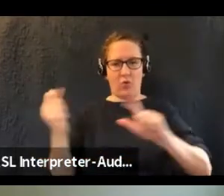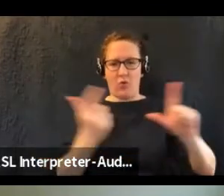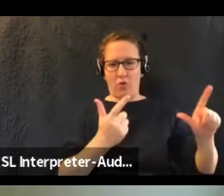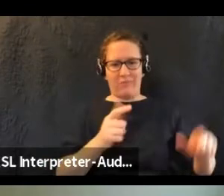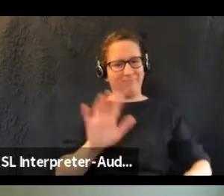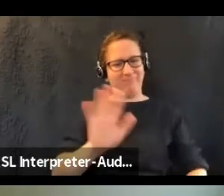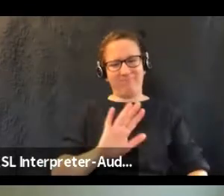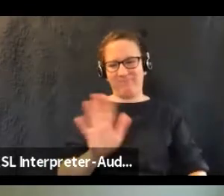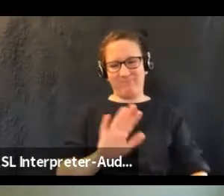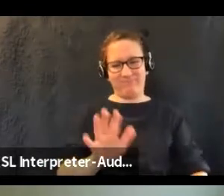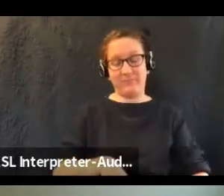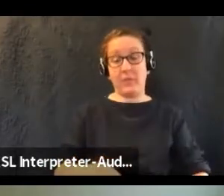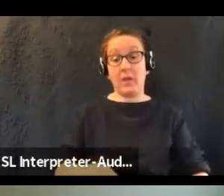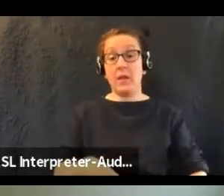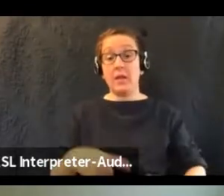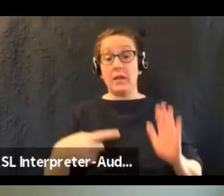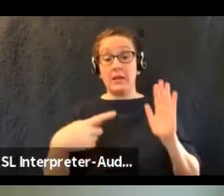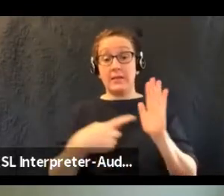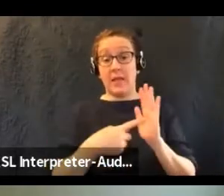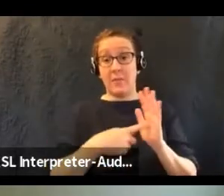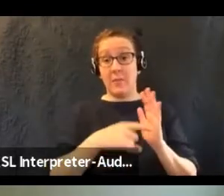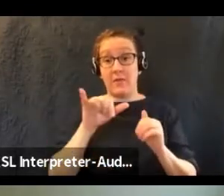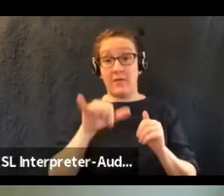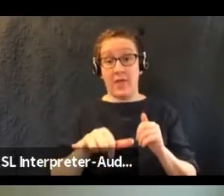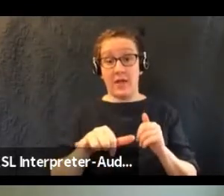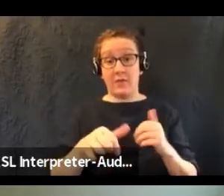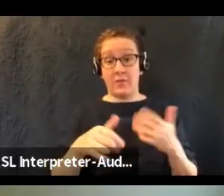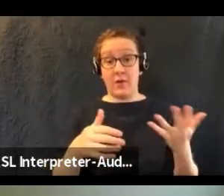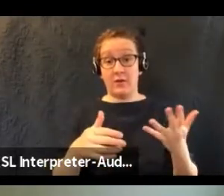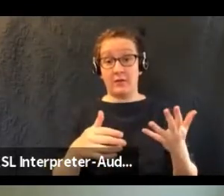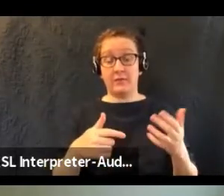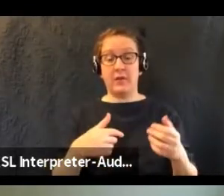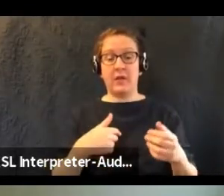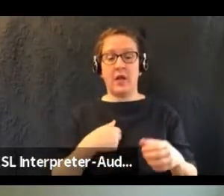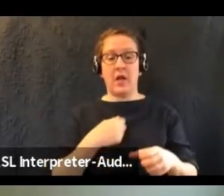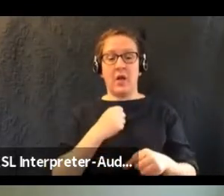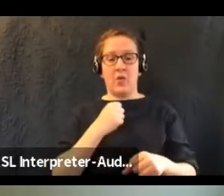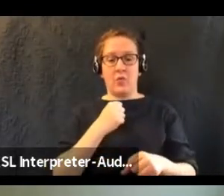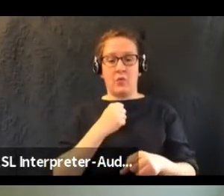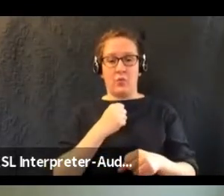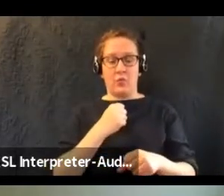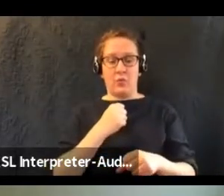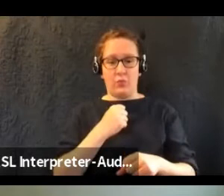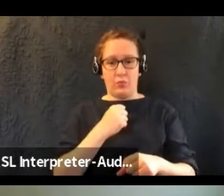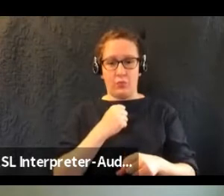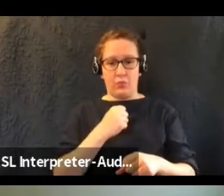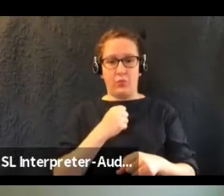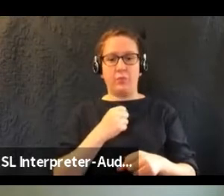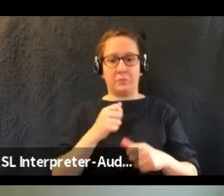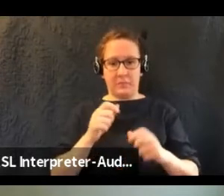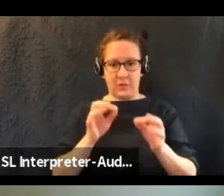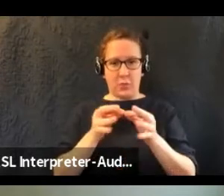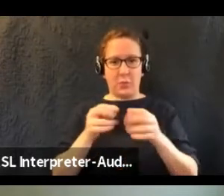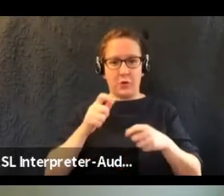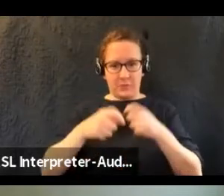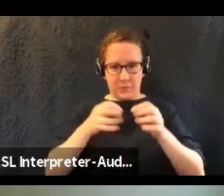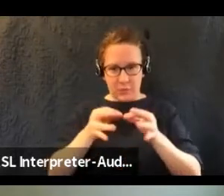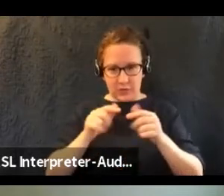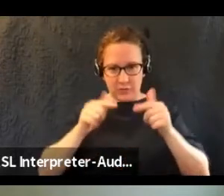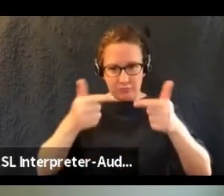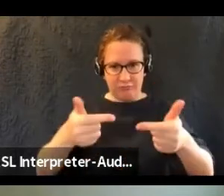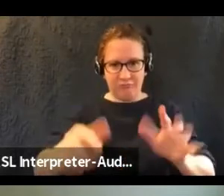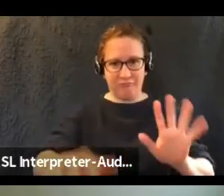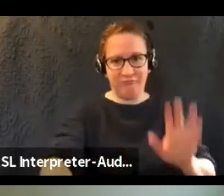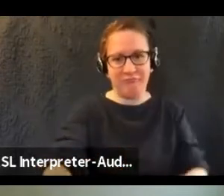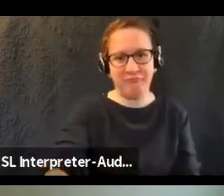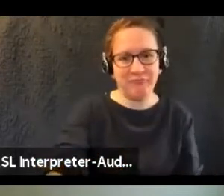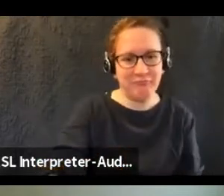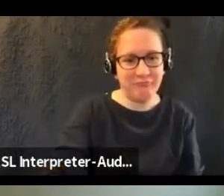An example of that is I worked with a student who is blind who came into the University